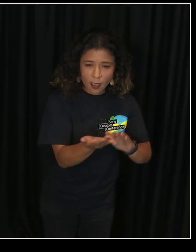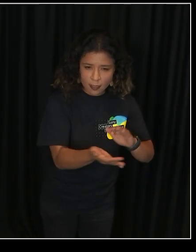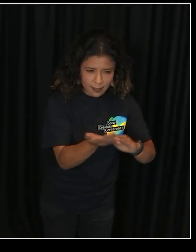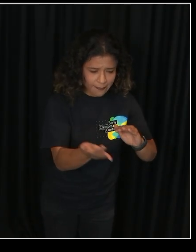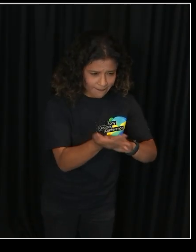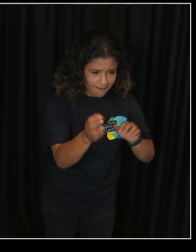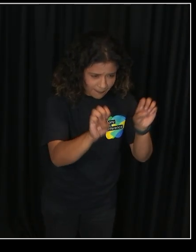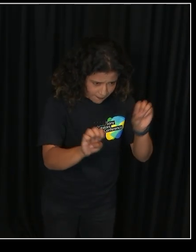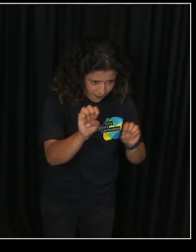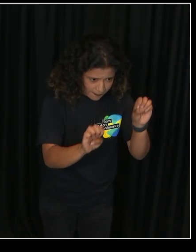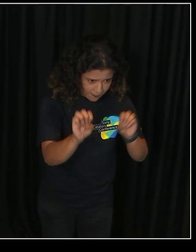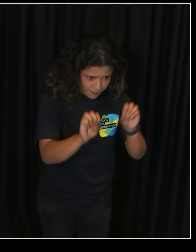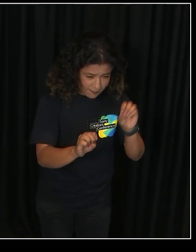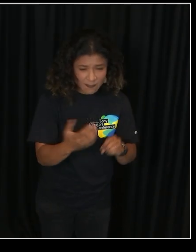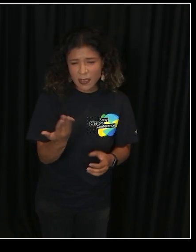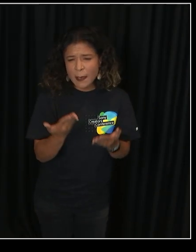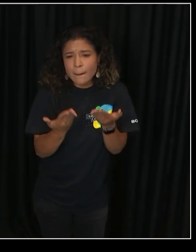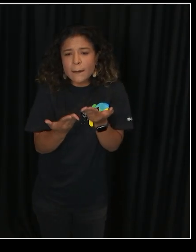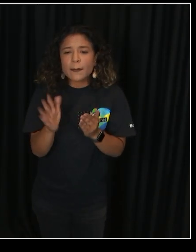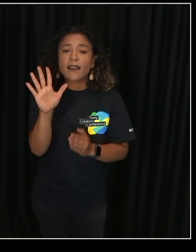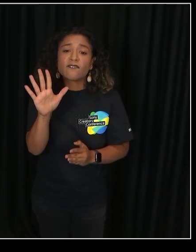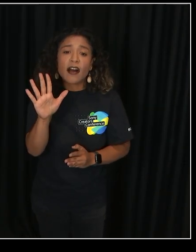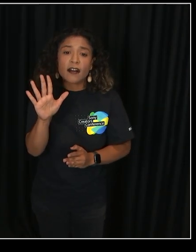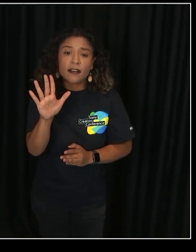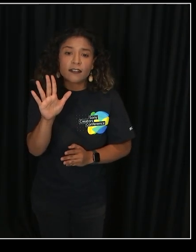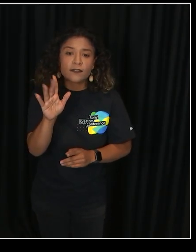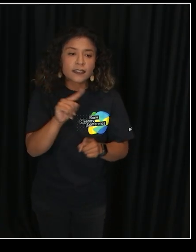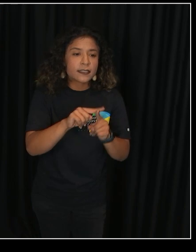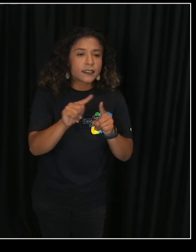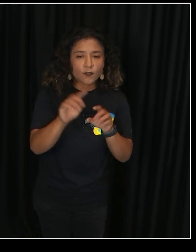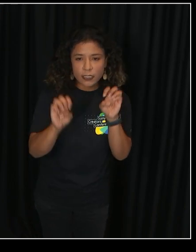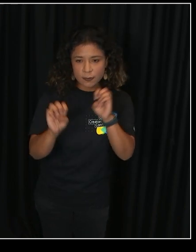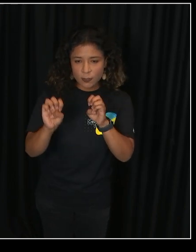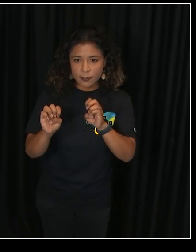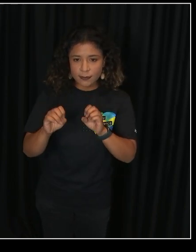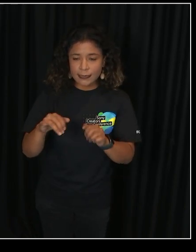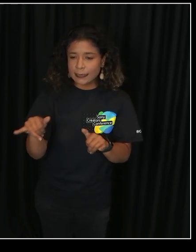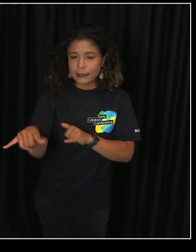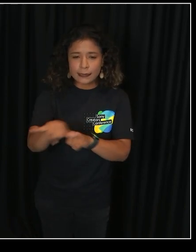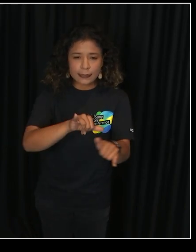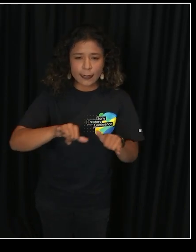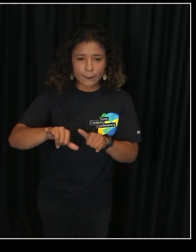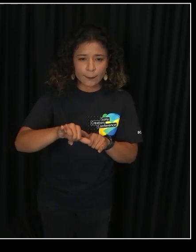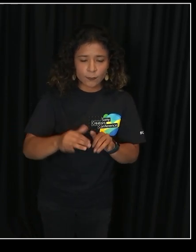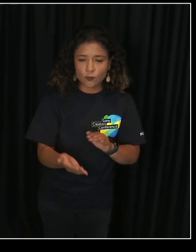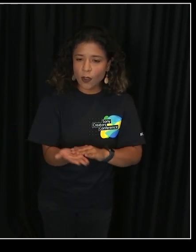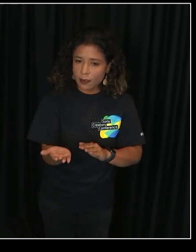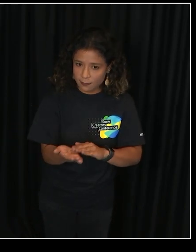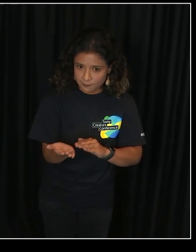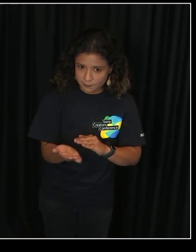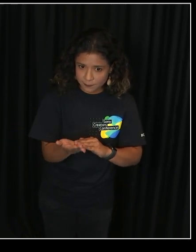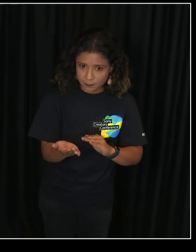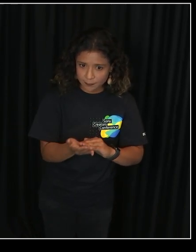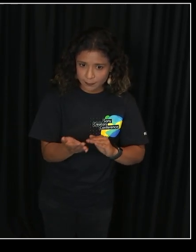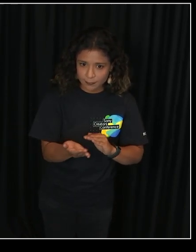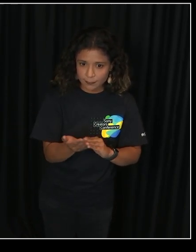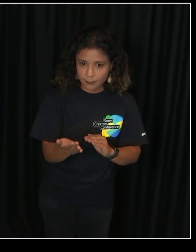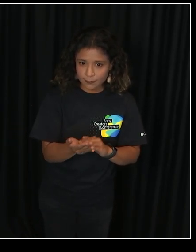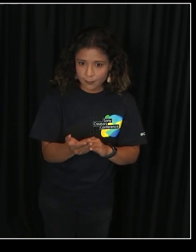We'd set up like five different experiments, all the same configuration. We let them run, and then that would generate